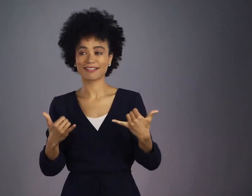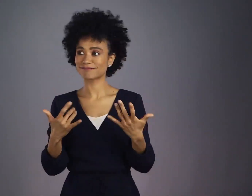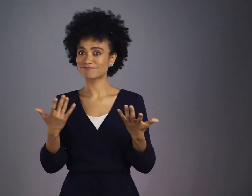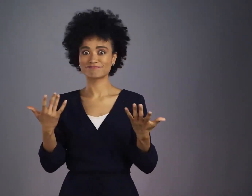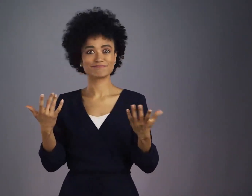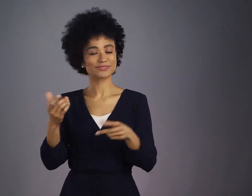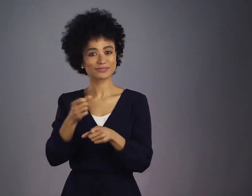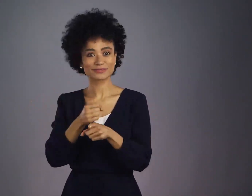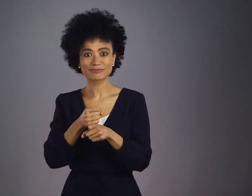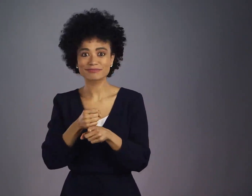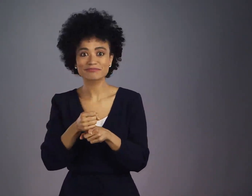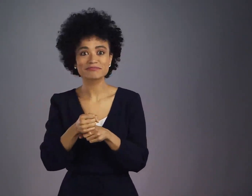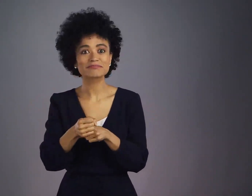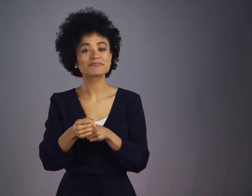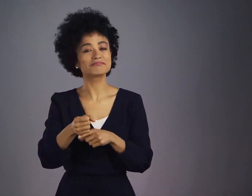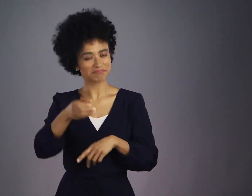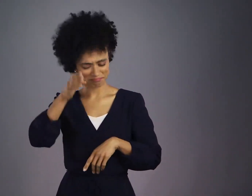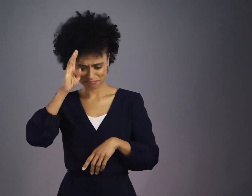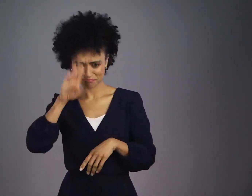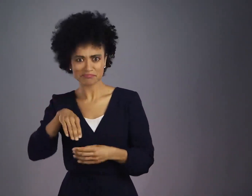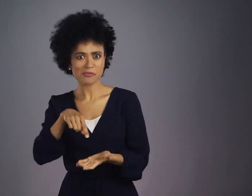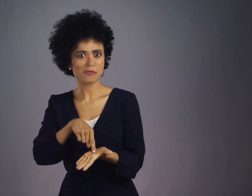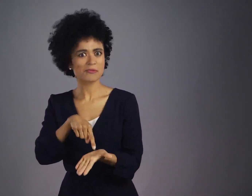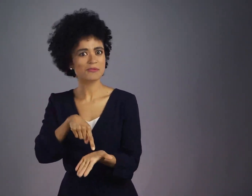Your husband knows he owes you more than sobriety.